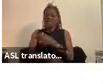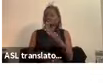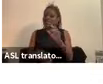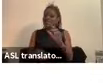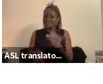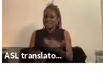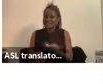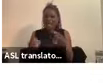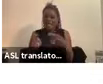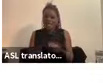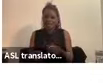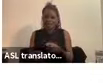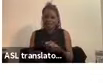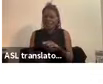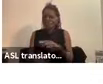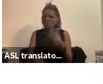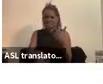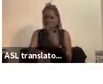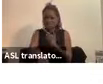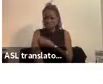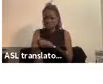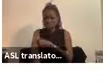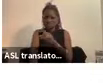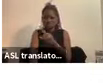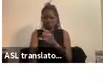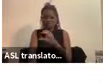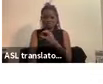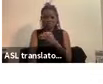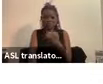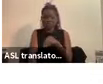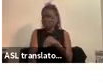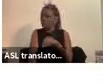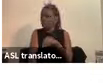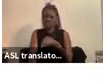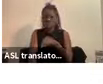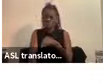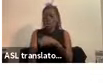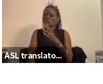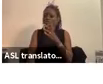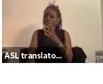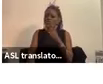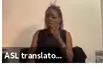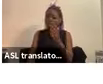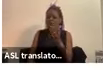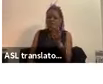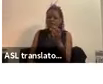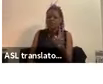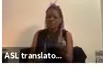effective and a small portion of people may still get infected with covid-19.